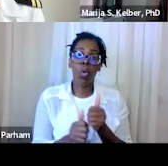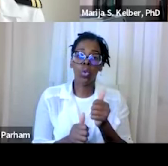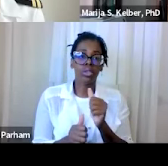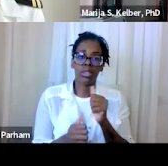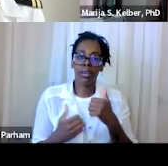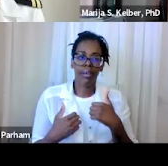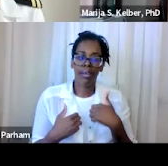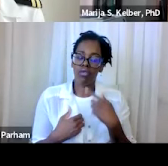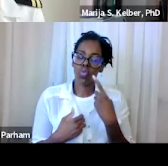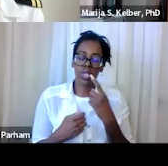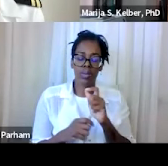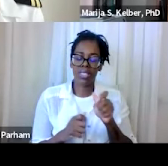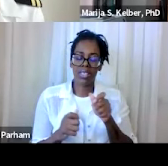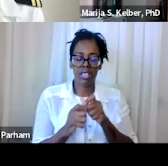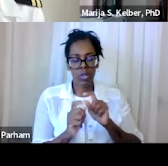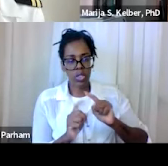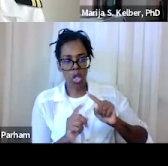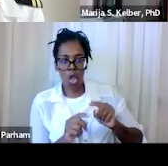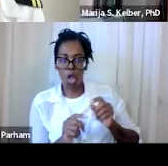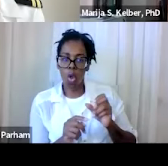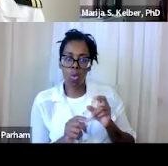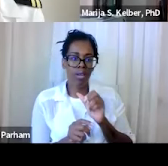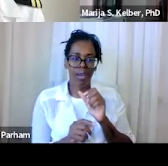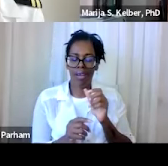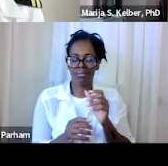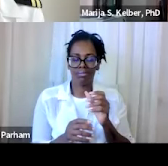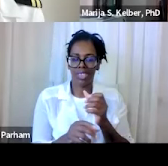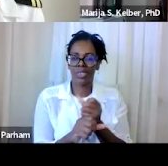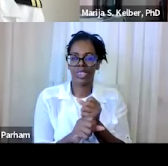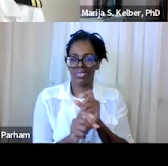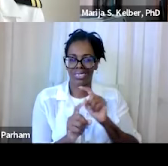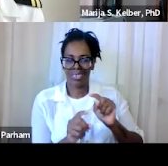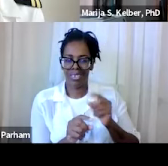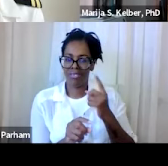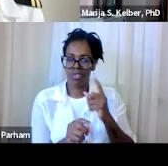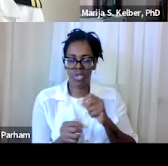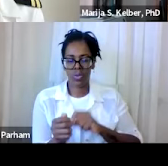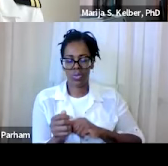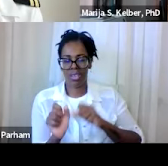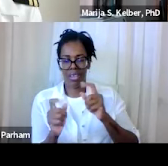for suicide attempts or deaths, but there were some interventions that showed benefit